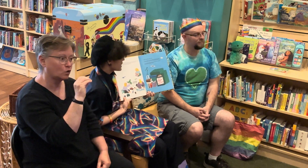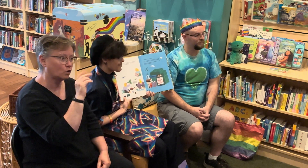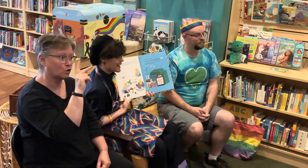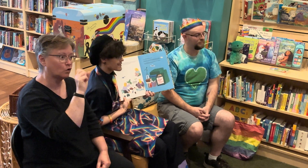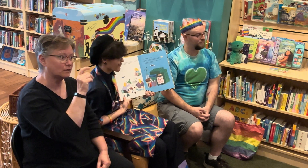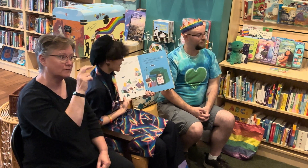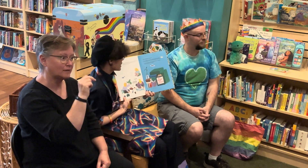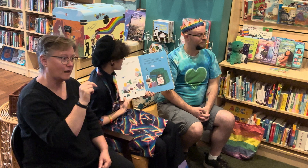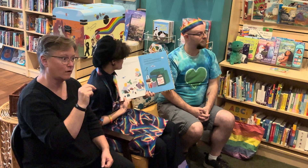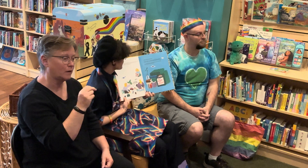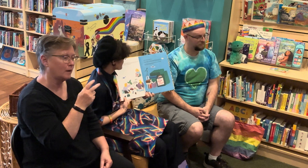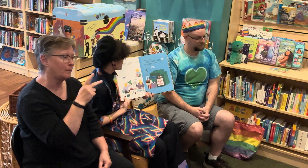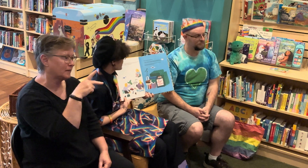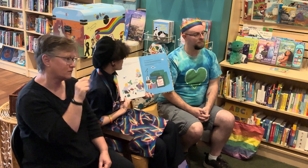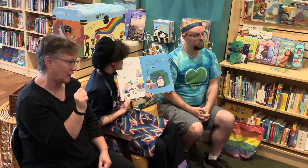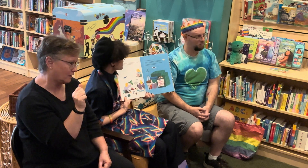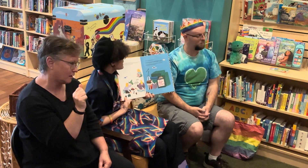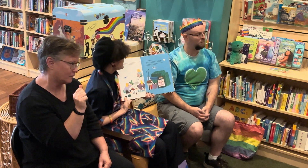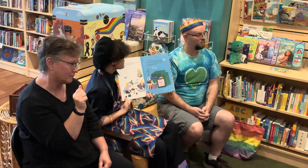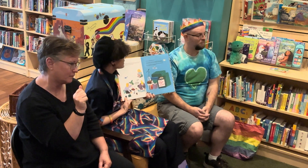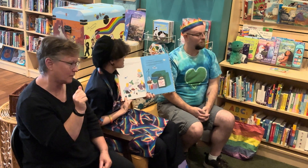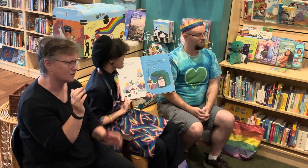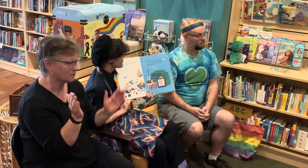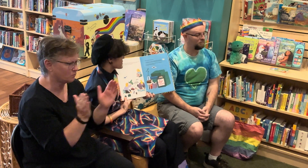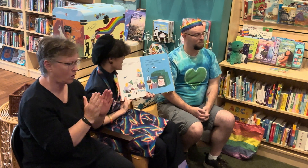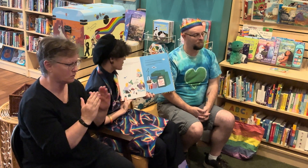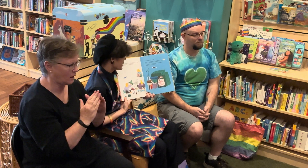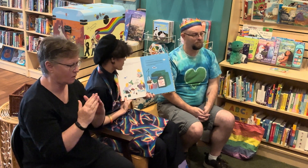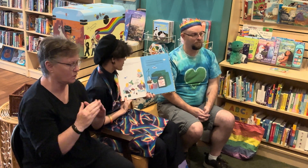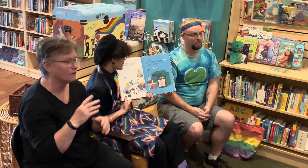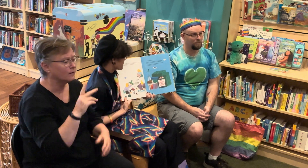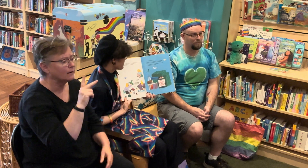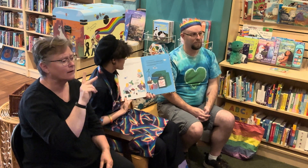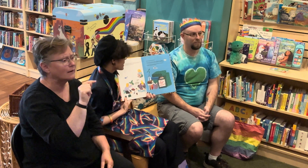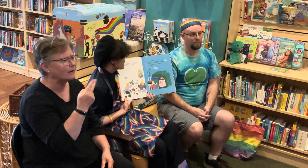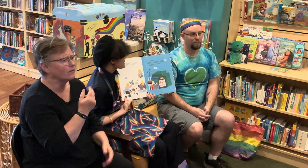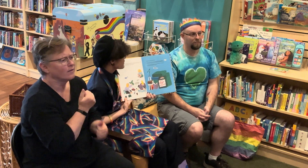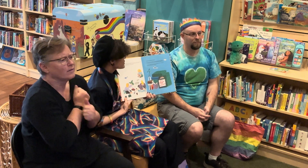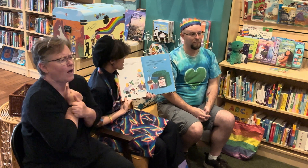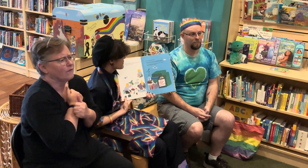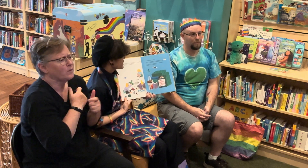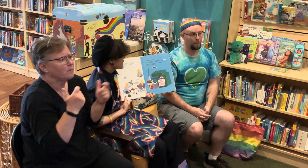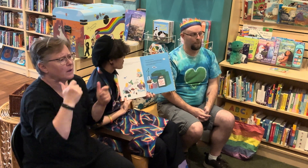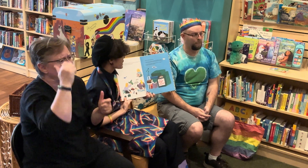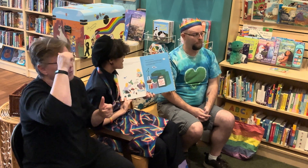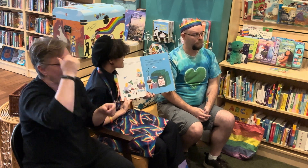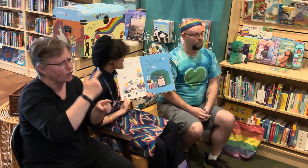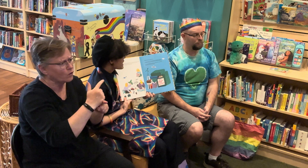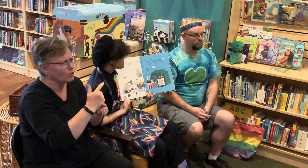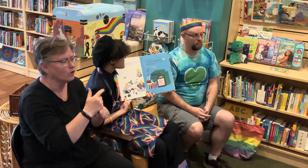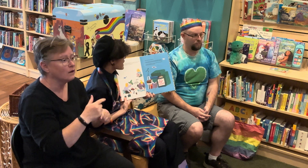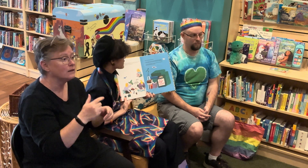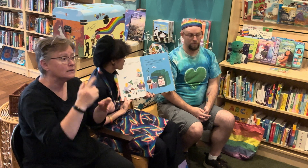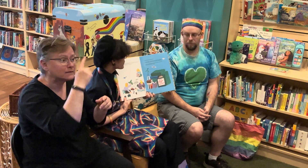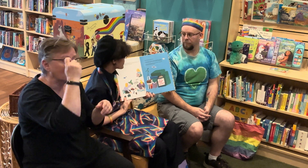in Pennsylvania. Keith loved being a big brother. In the summertime, he organized games and carnival